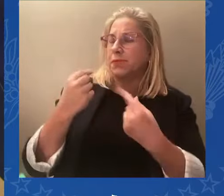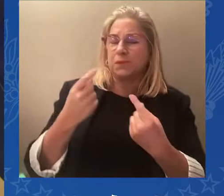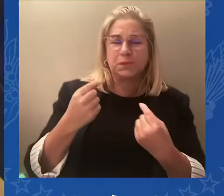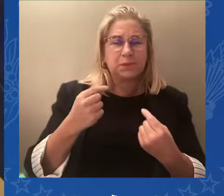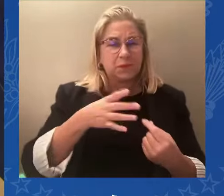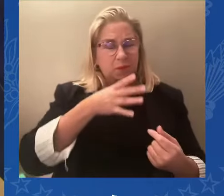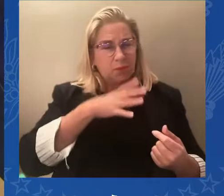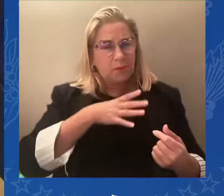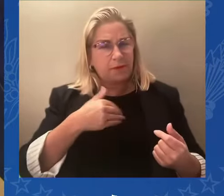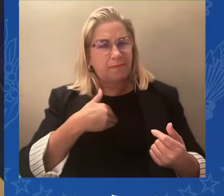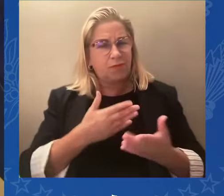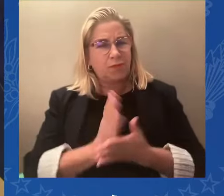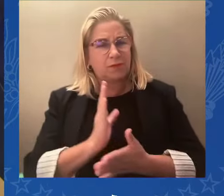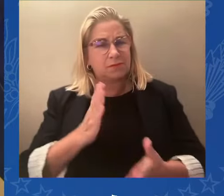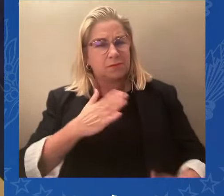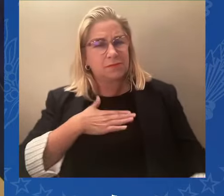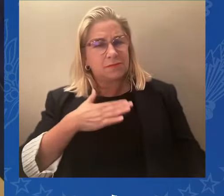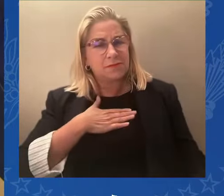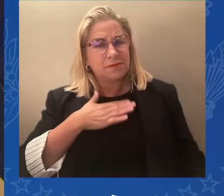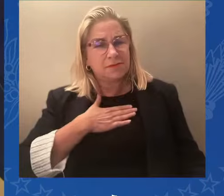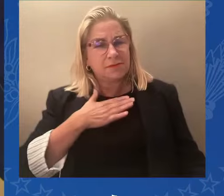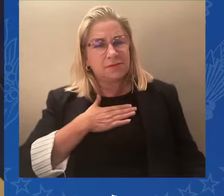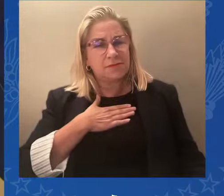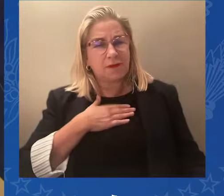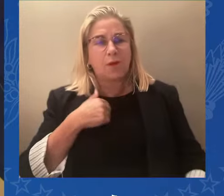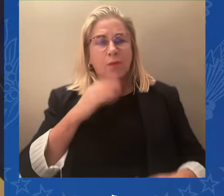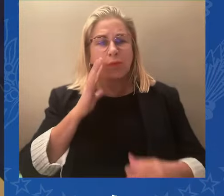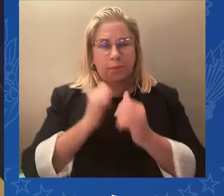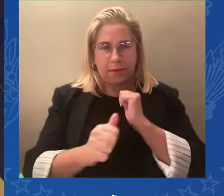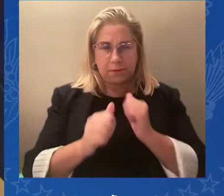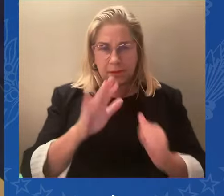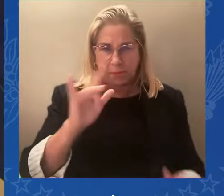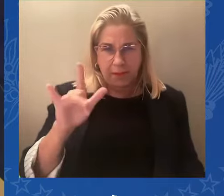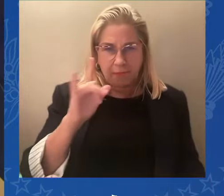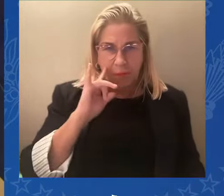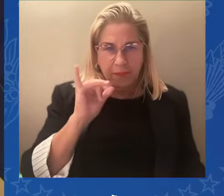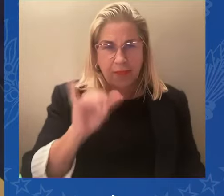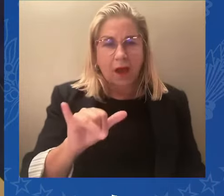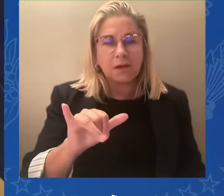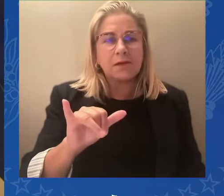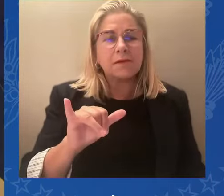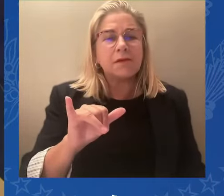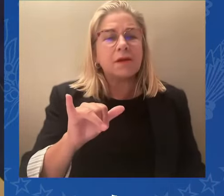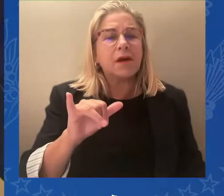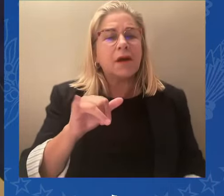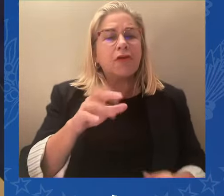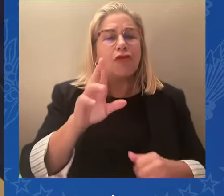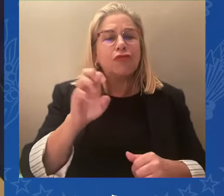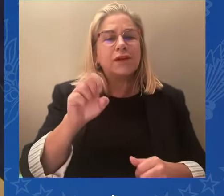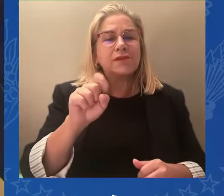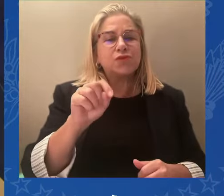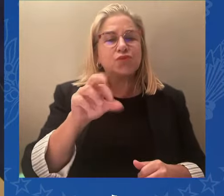to restore reproductive freedoms, as president of the United States, I will proudly sign it into law.